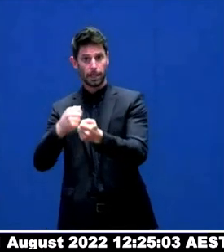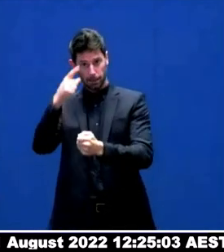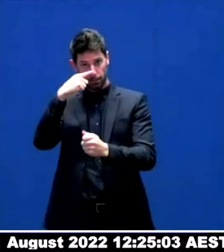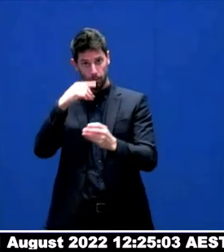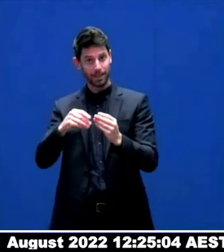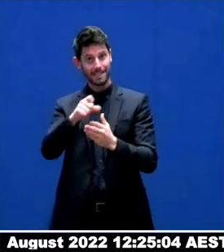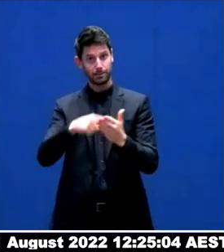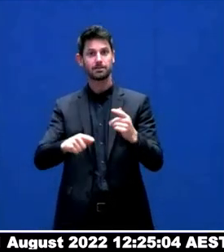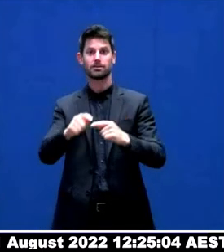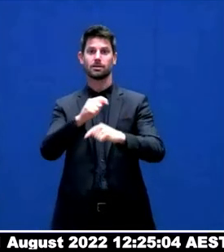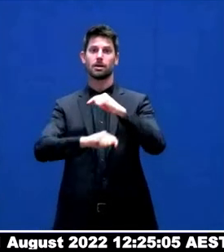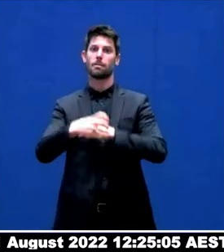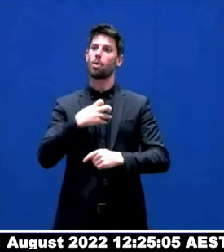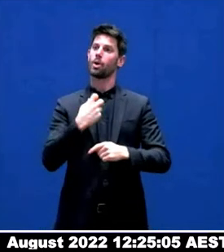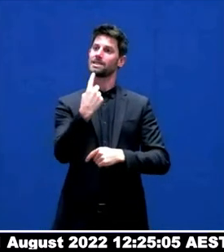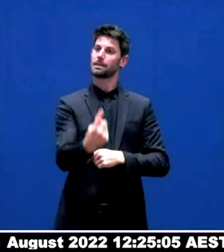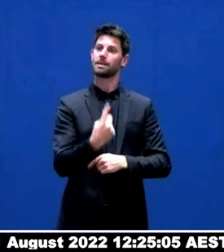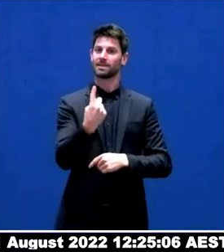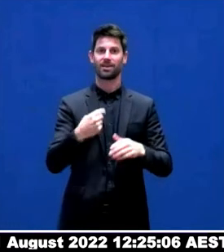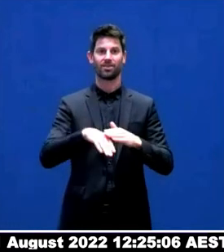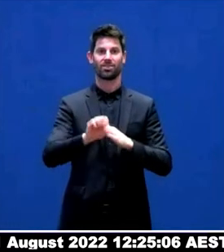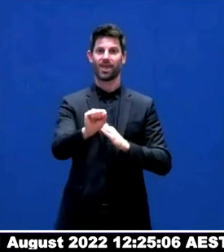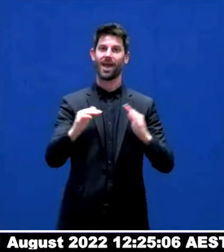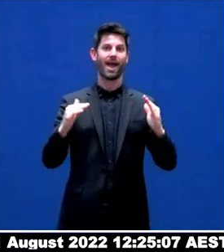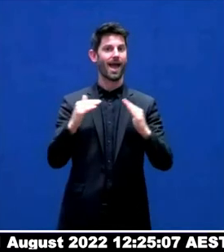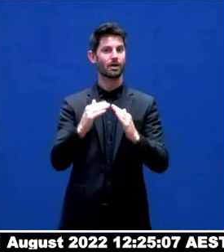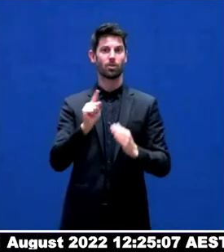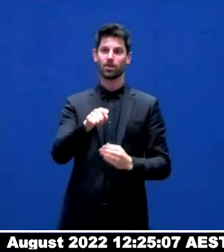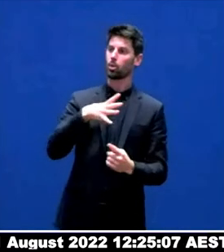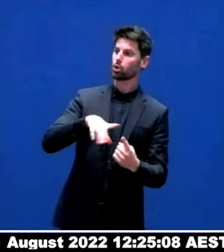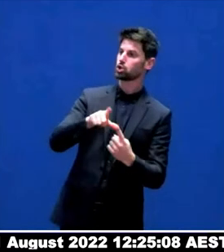live more independently in the housing of choice, and the services though need."